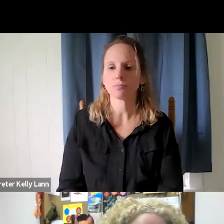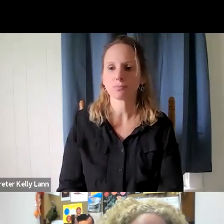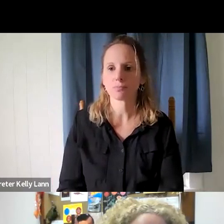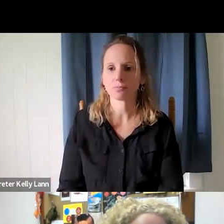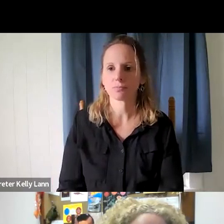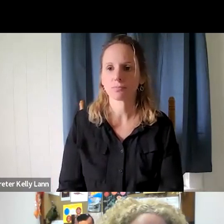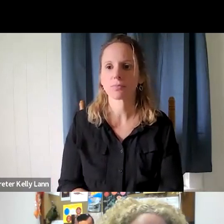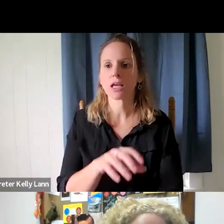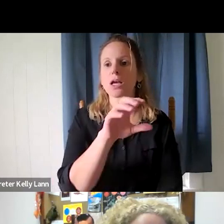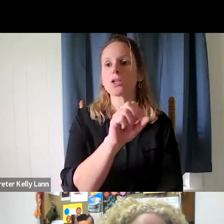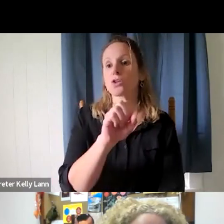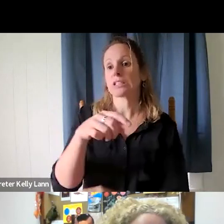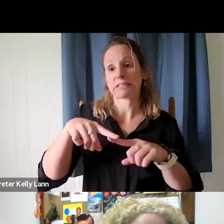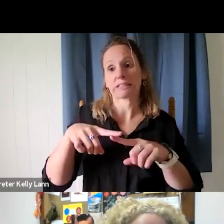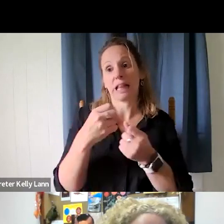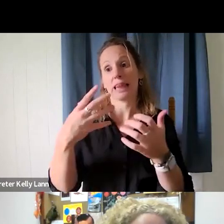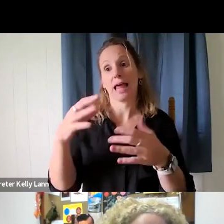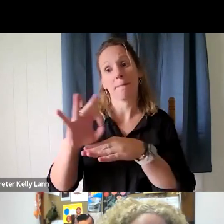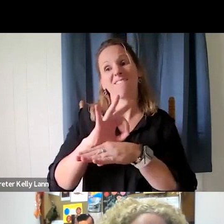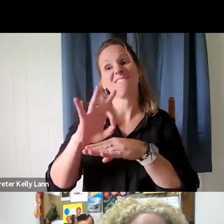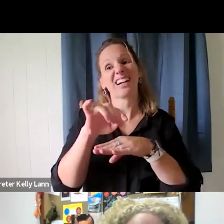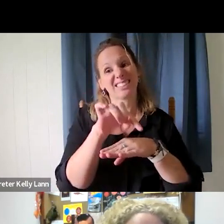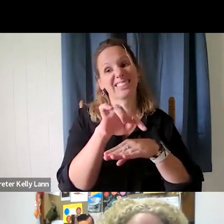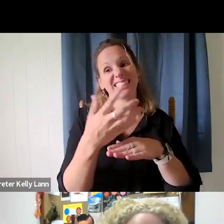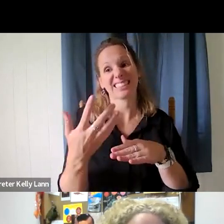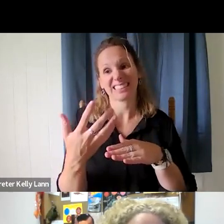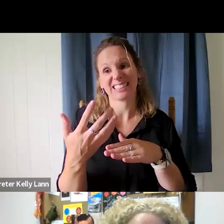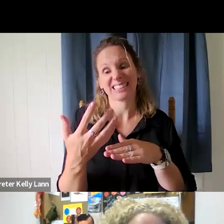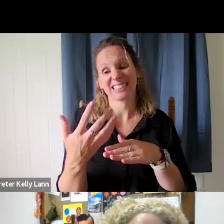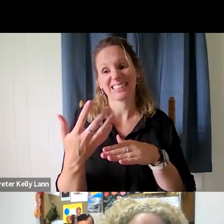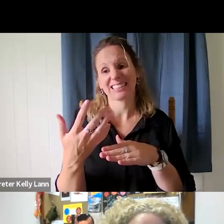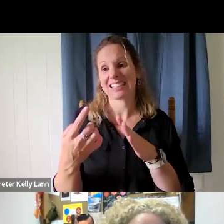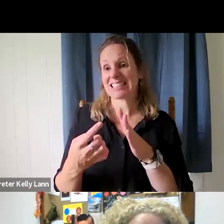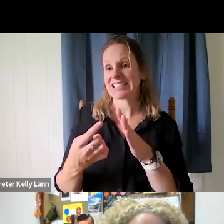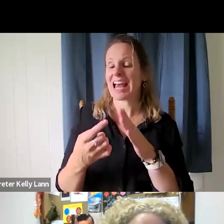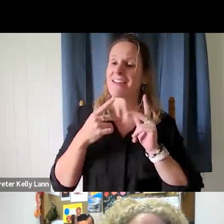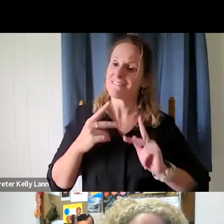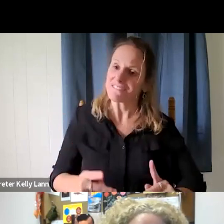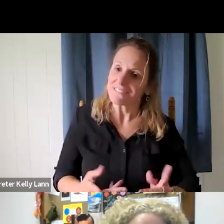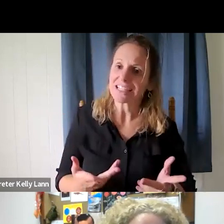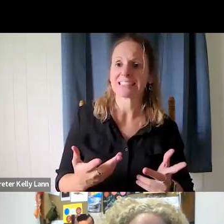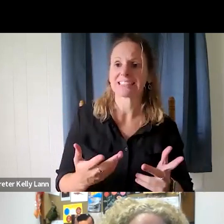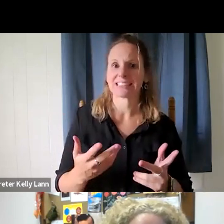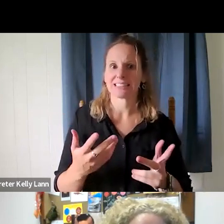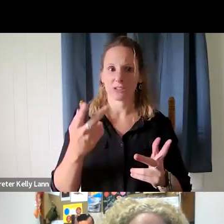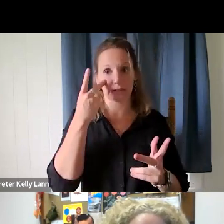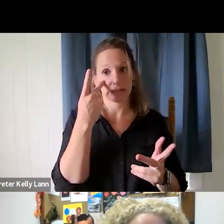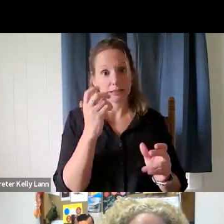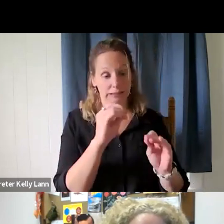Social Security relies a lot on functioning, and there's some things in physical impairments that are a little more black and white, right?